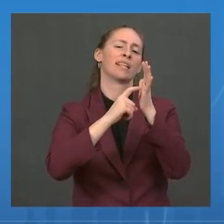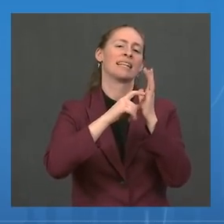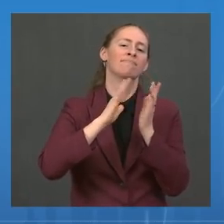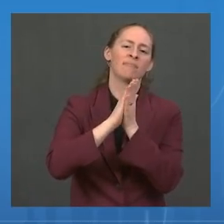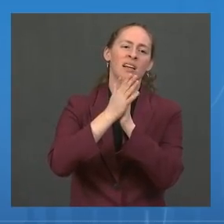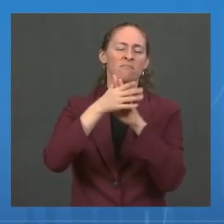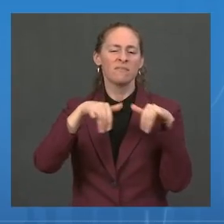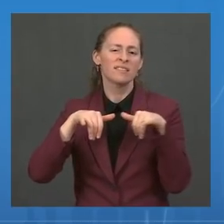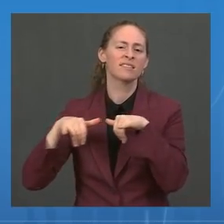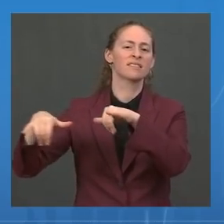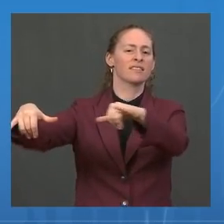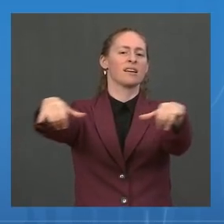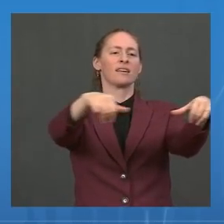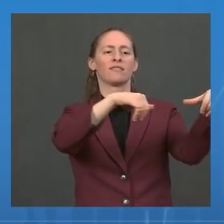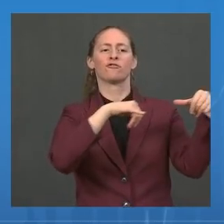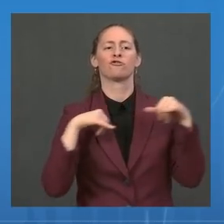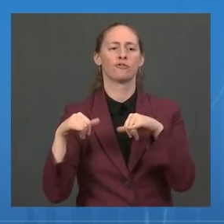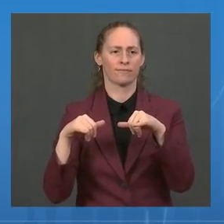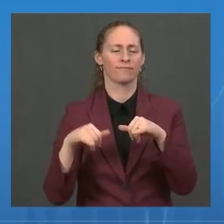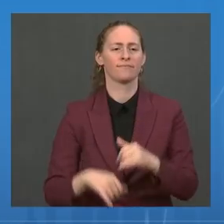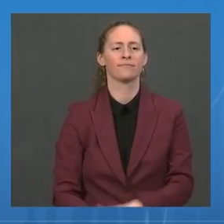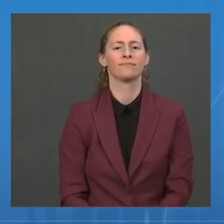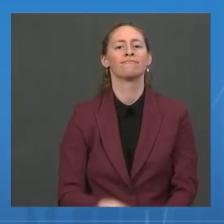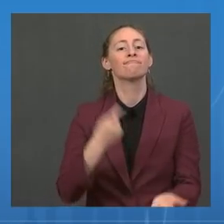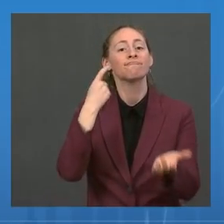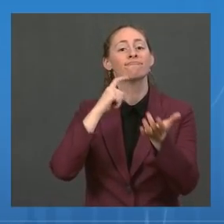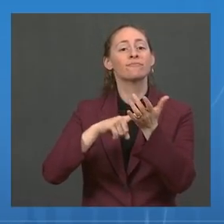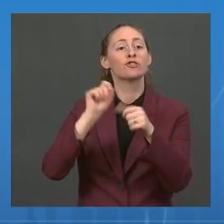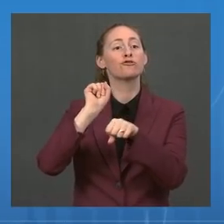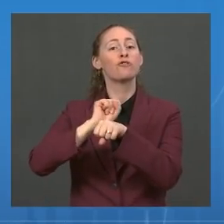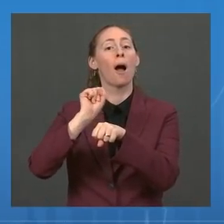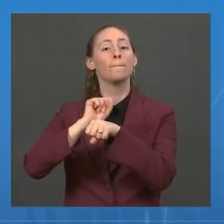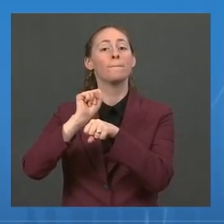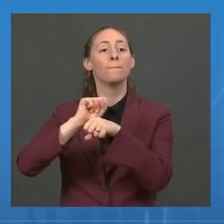Look at job postings. The number of job postings that list COVID vaccination